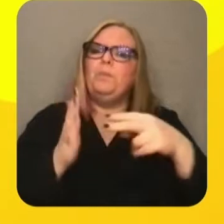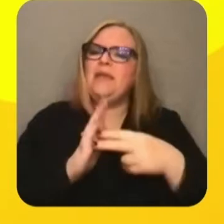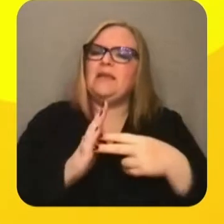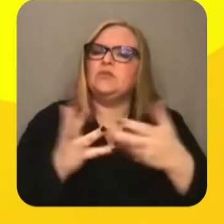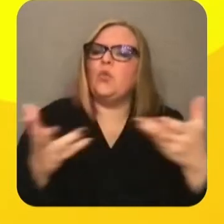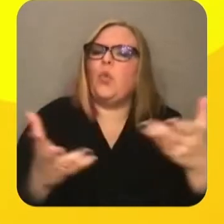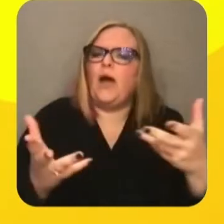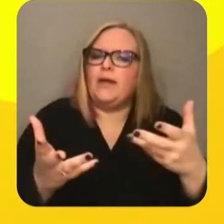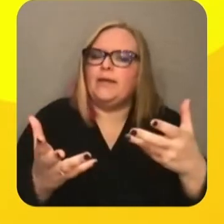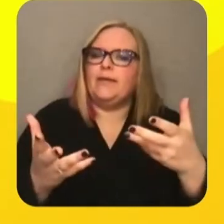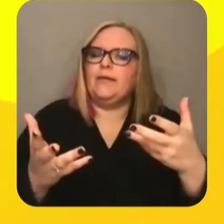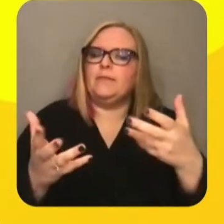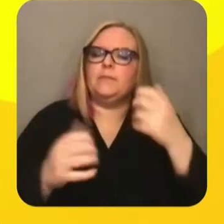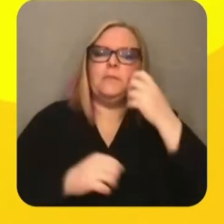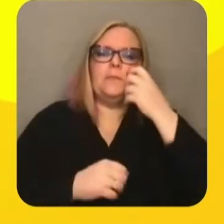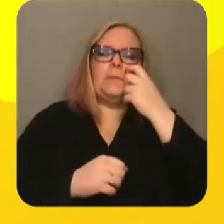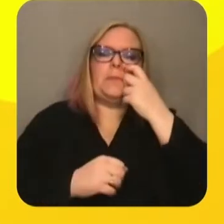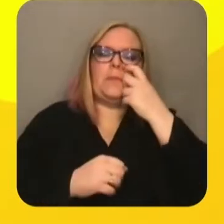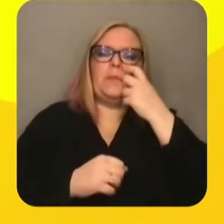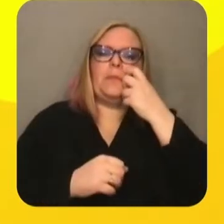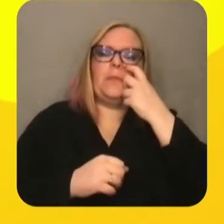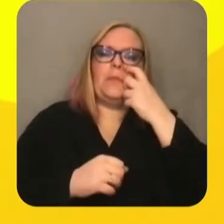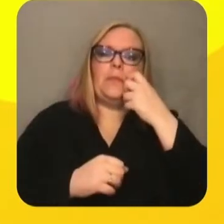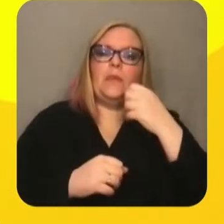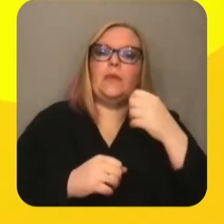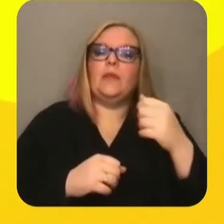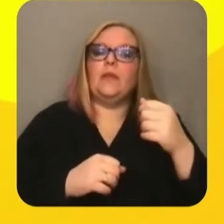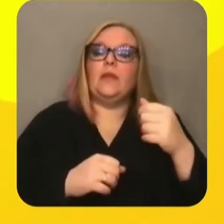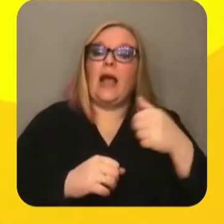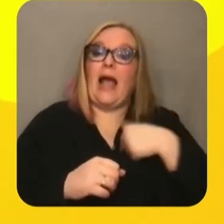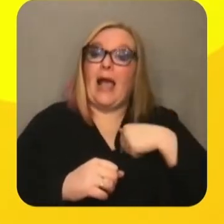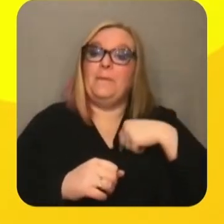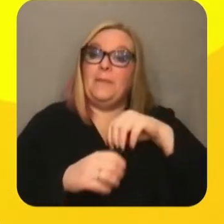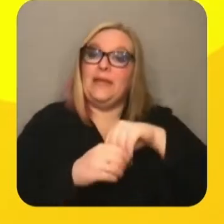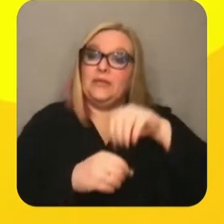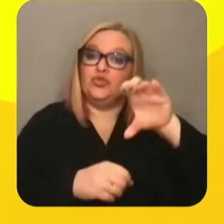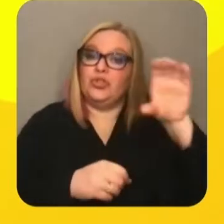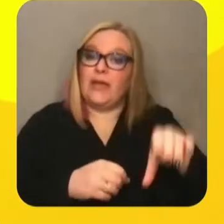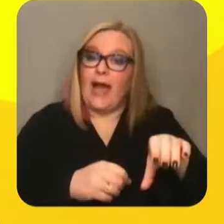And so although I'm based in Chicago, where our headquarters is located.